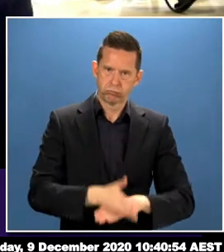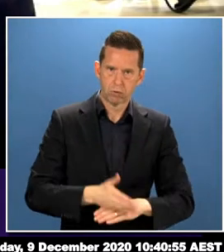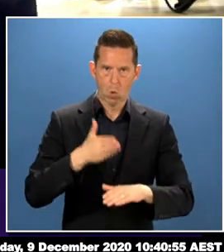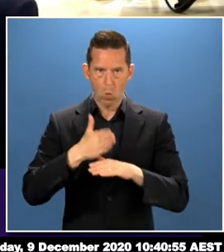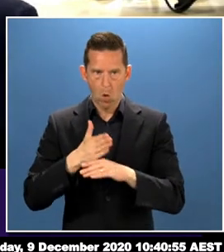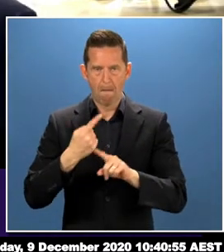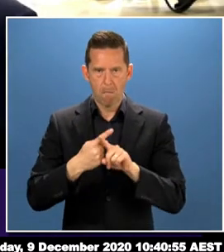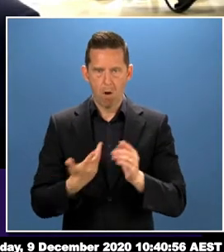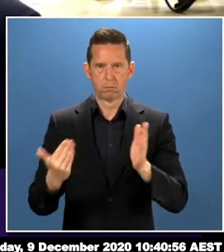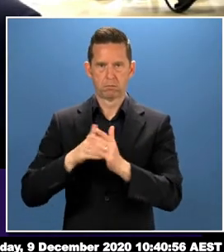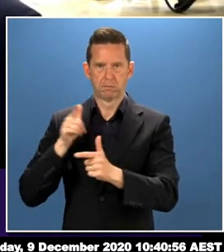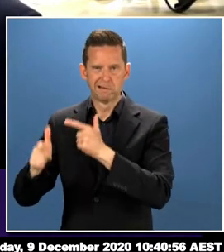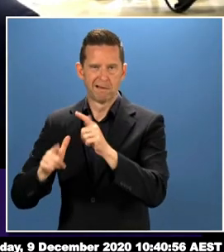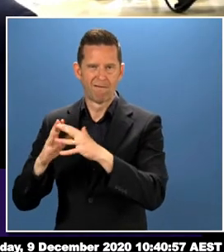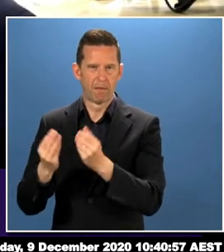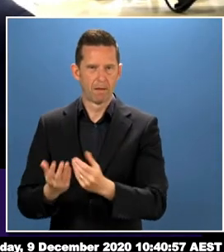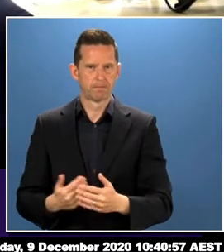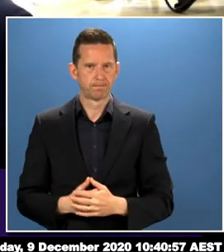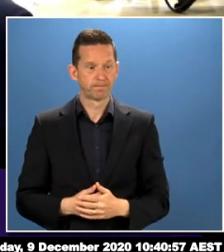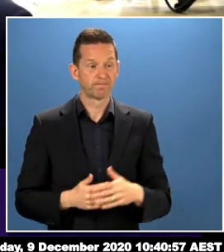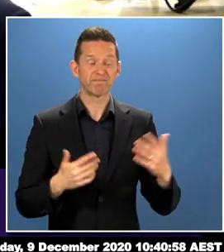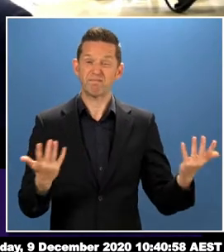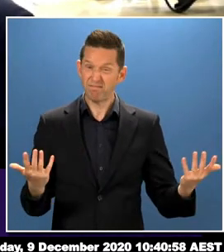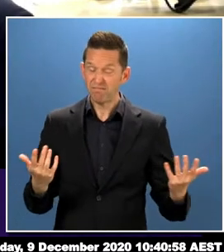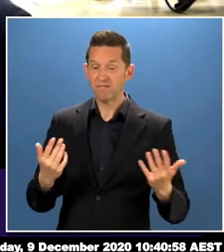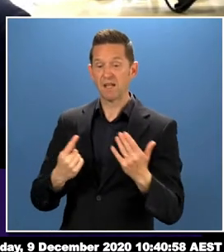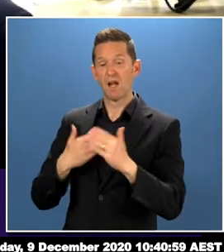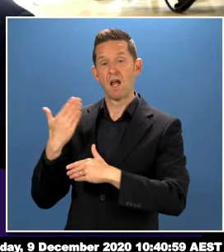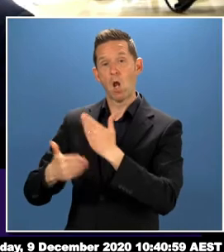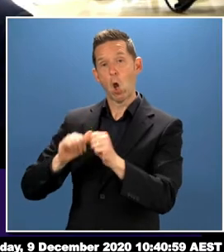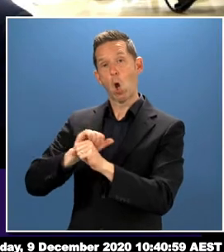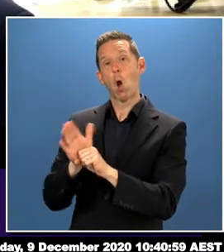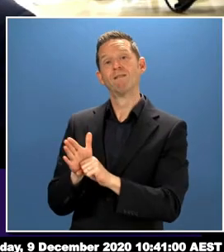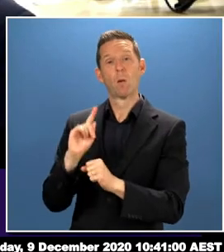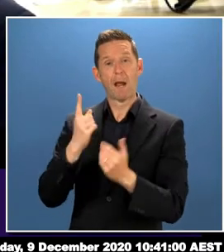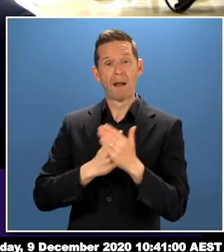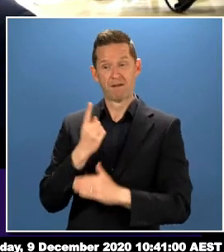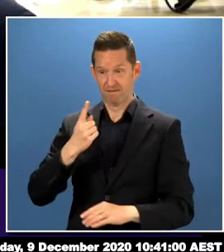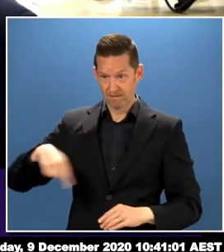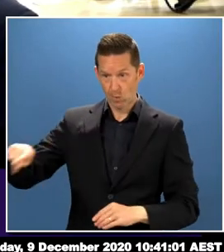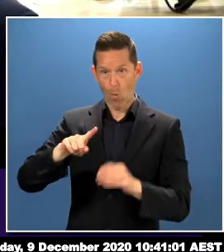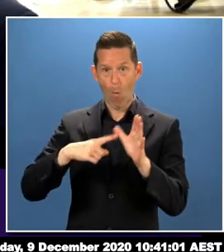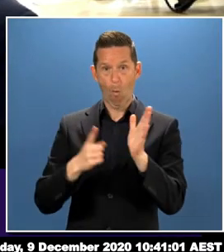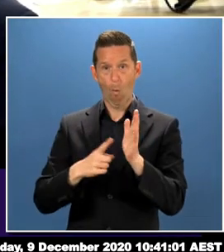And then COVID hit and then your colleagues were having that experience of working from home as well.